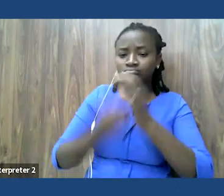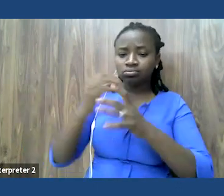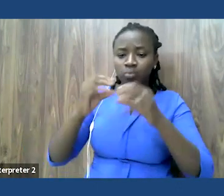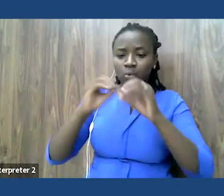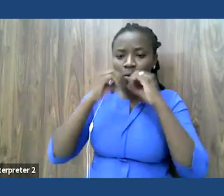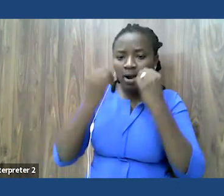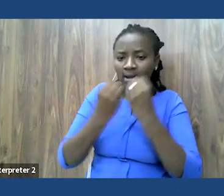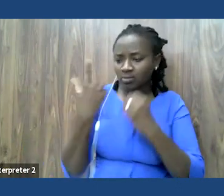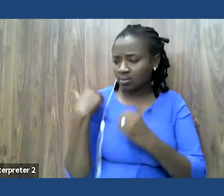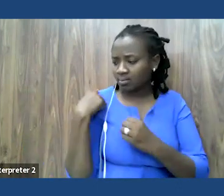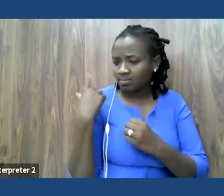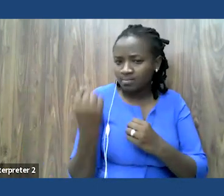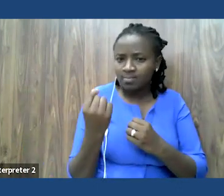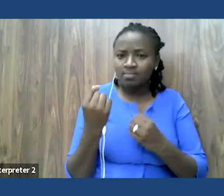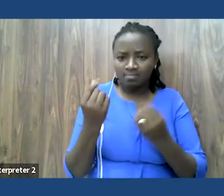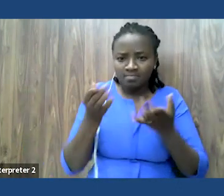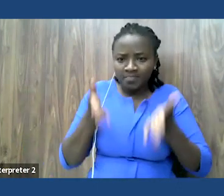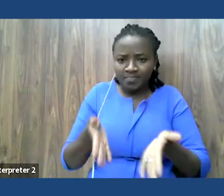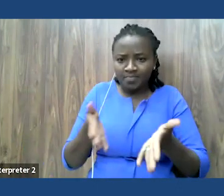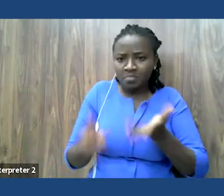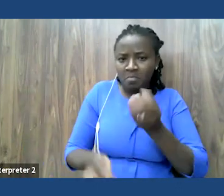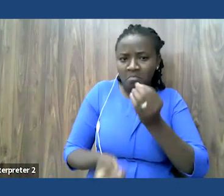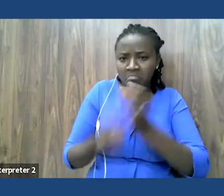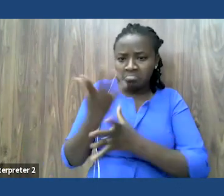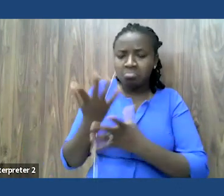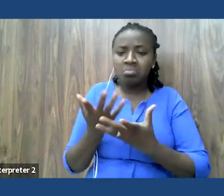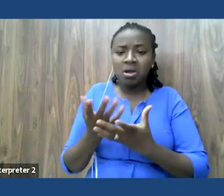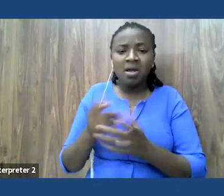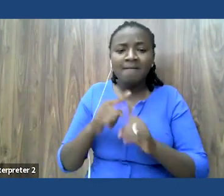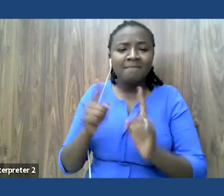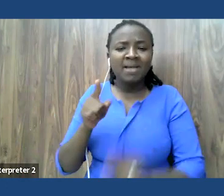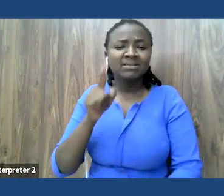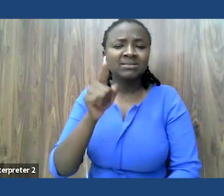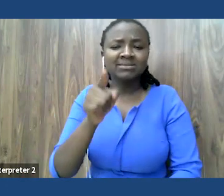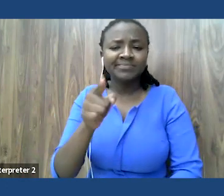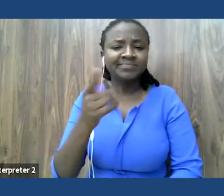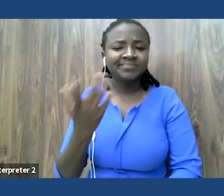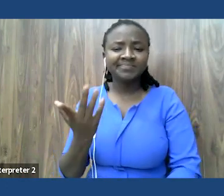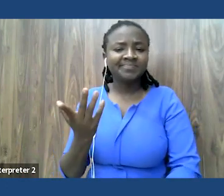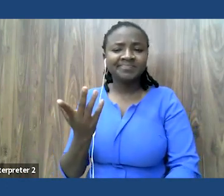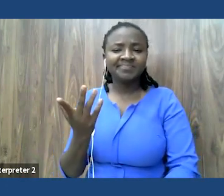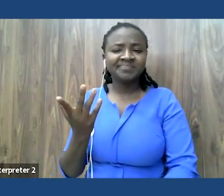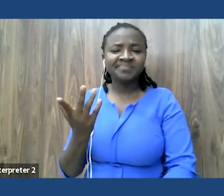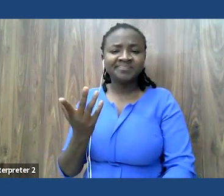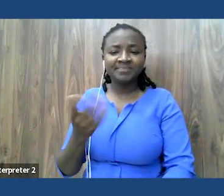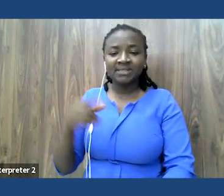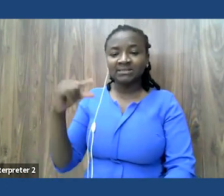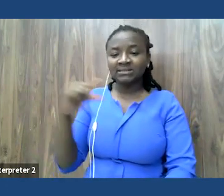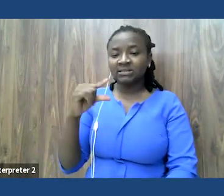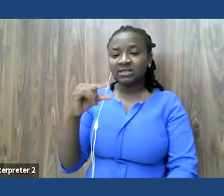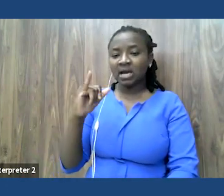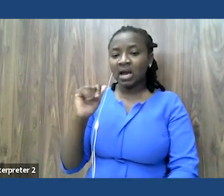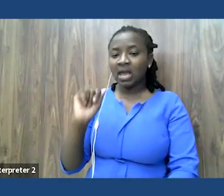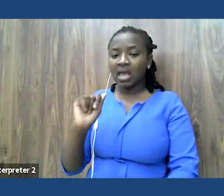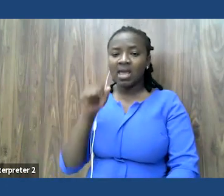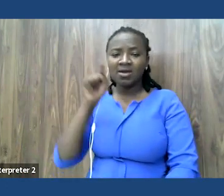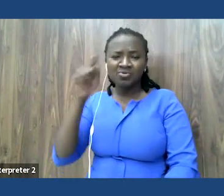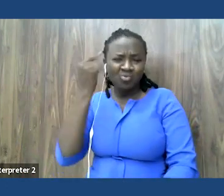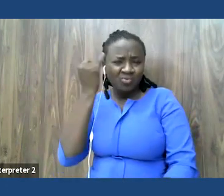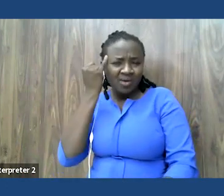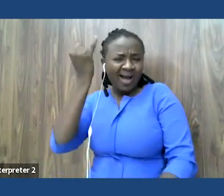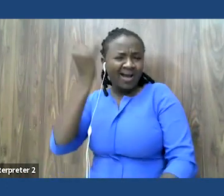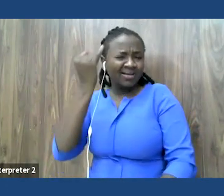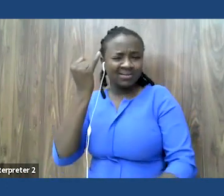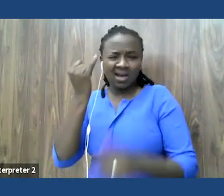Can you share with us what was the rationale for GIA and also what are some of the things